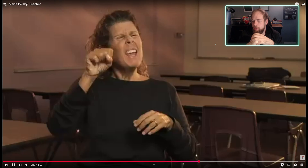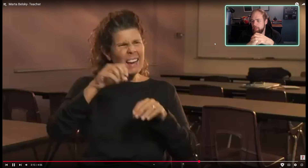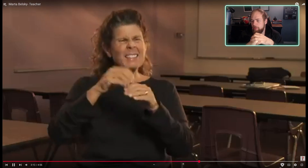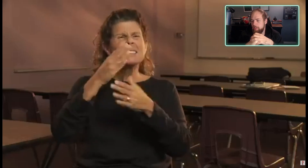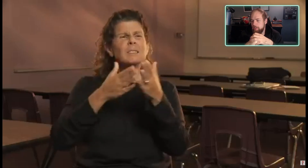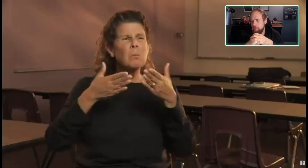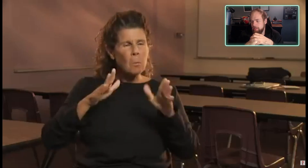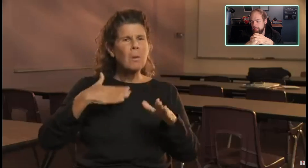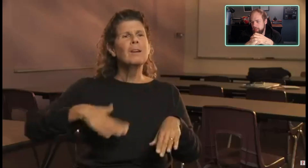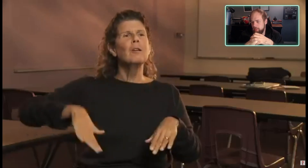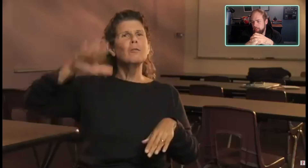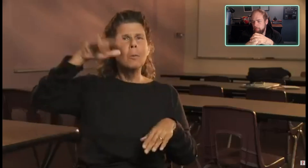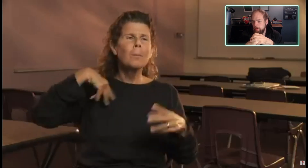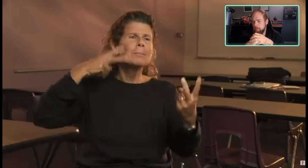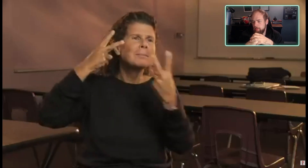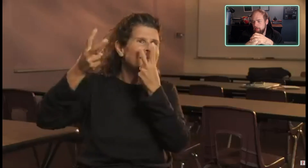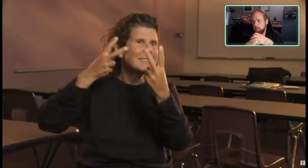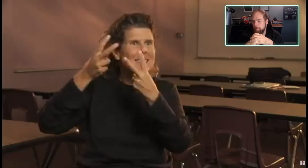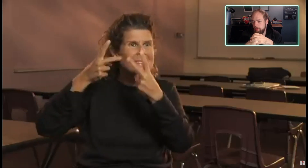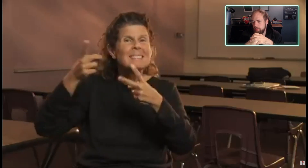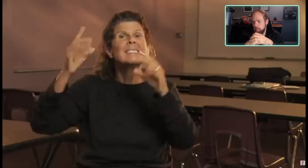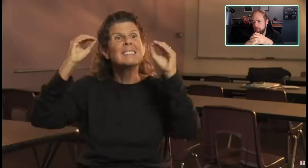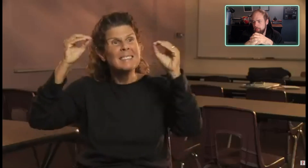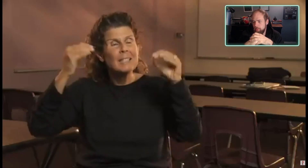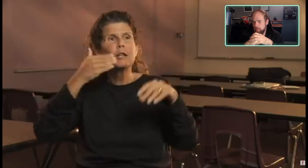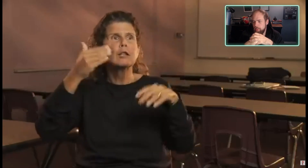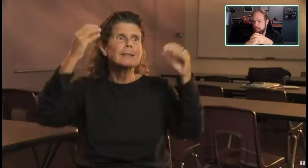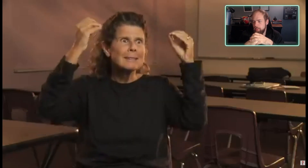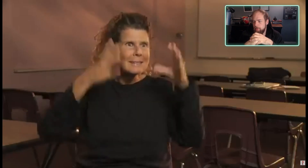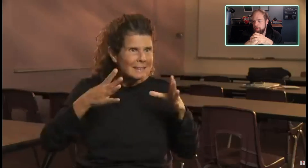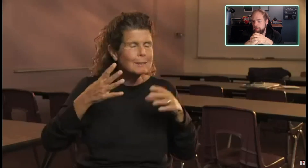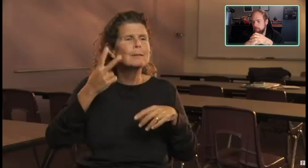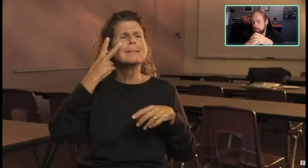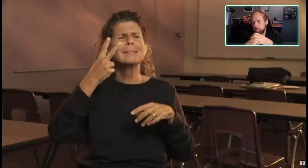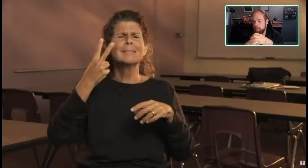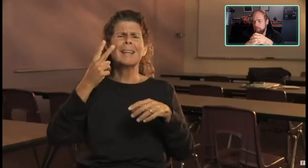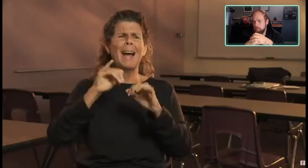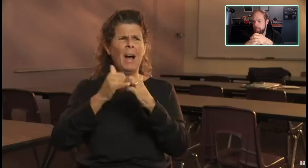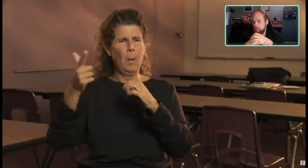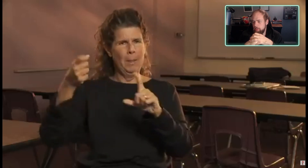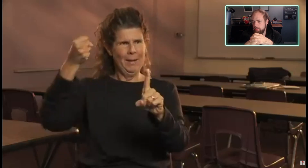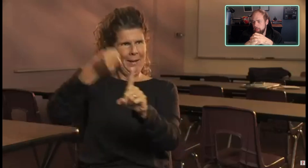both of them were teachers and some ways growing up I saw them as good teachers